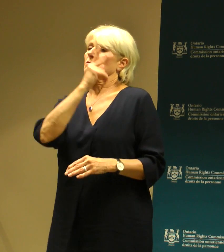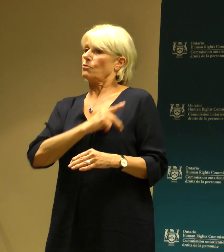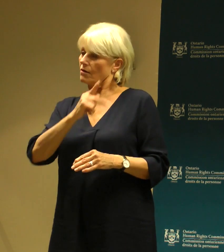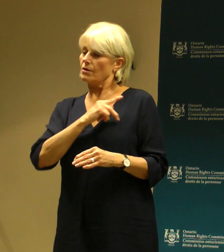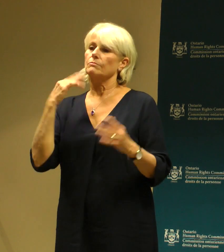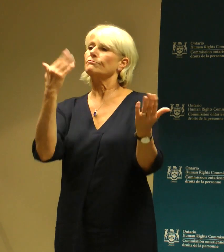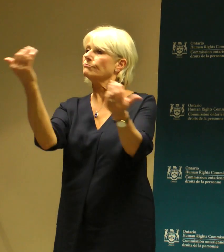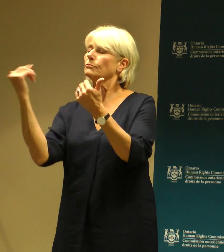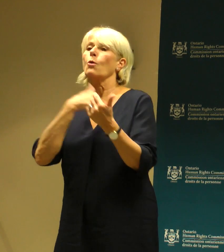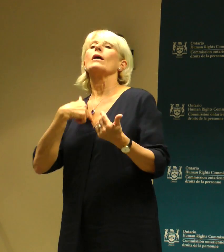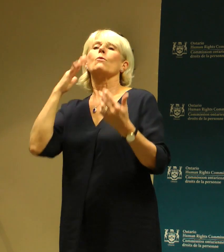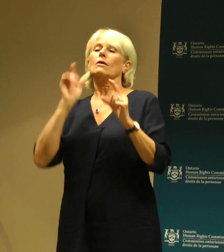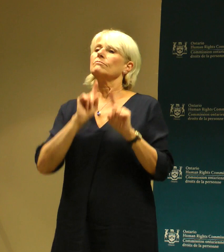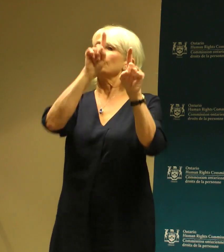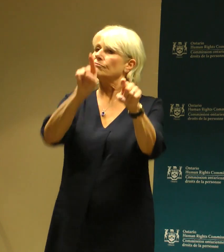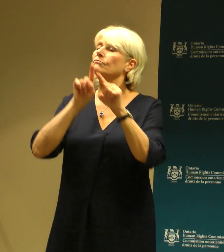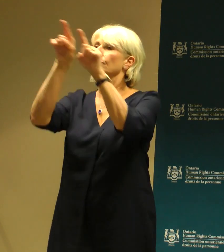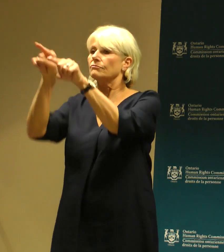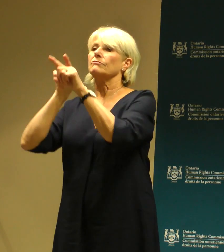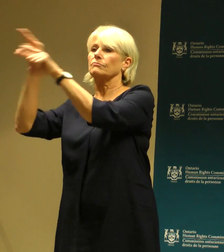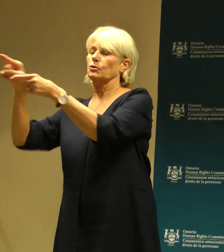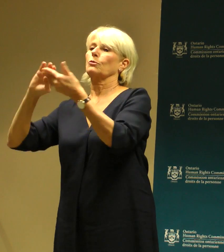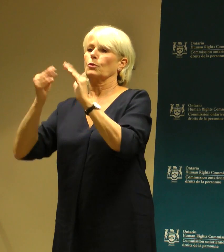communities served by boards identified in our inquiry.